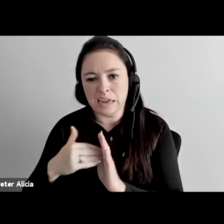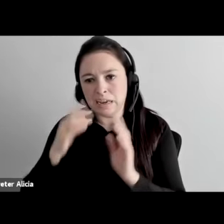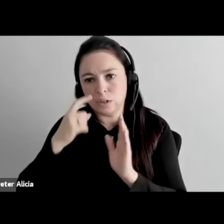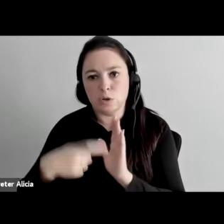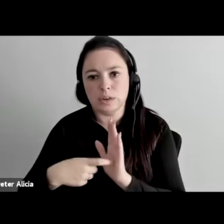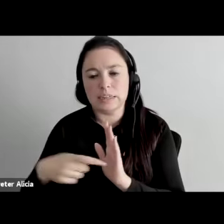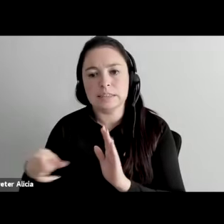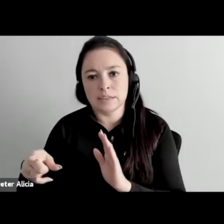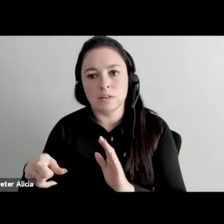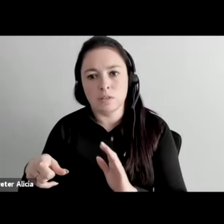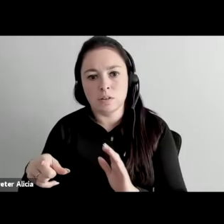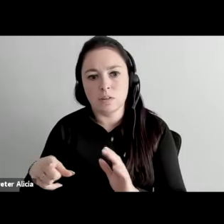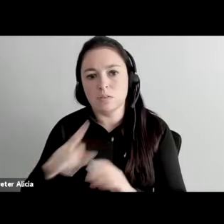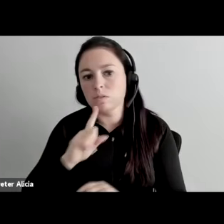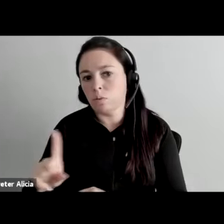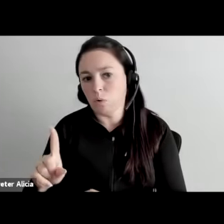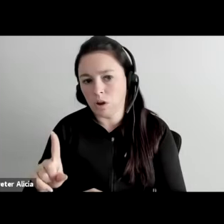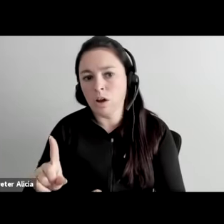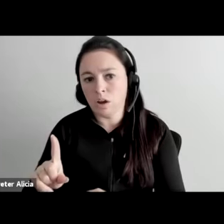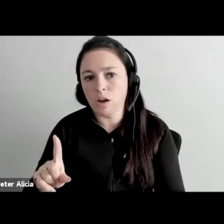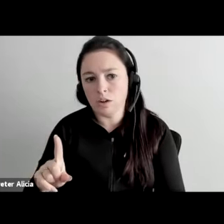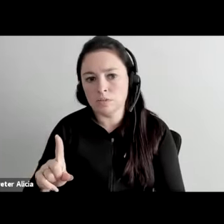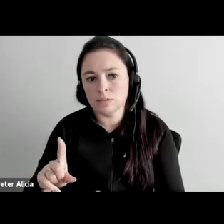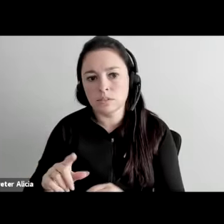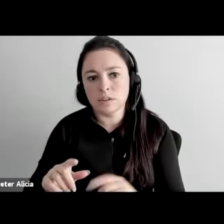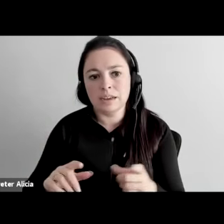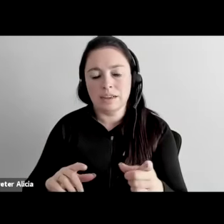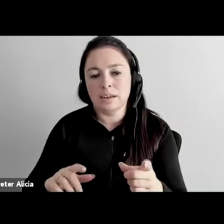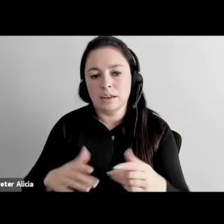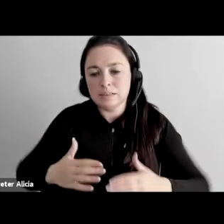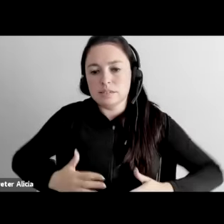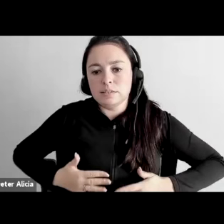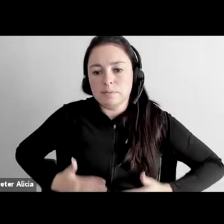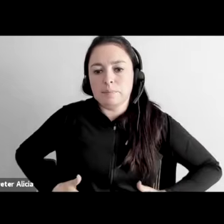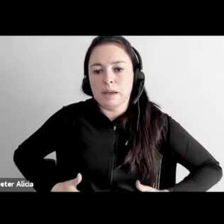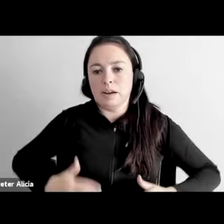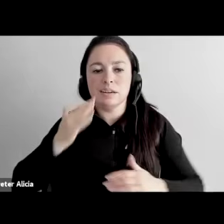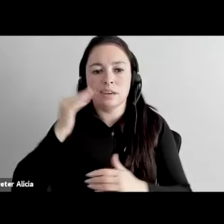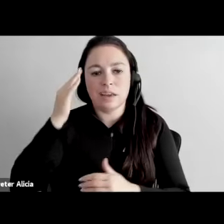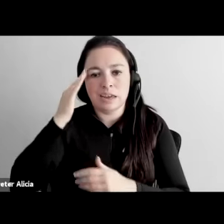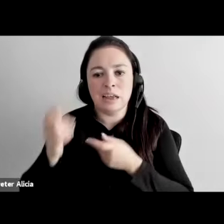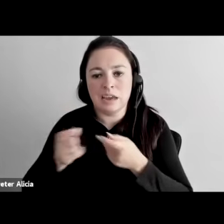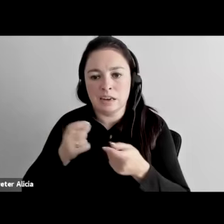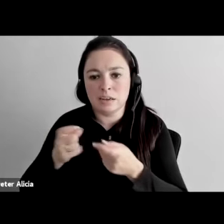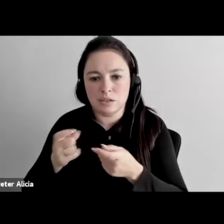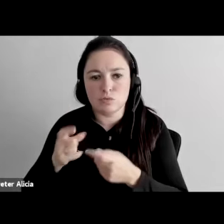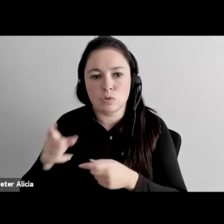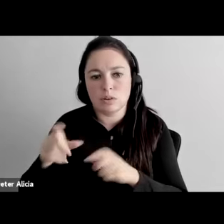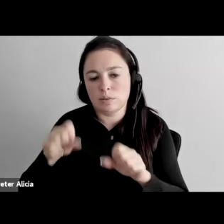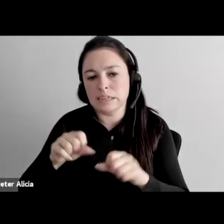is a year old and through his core and head control he was able to get it into a position that worked for him.